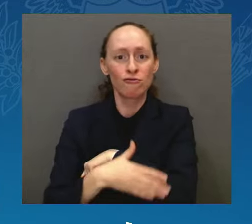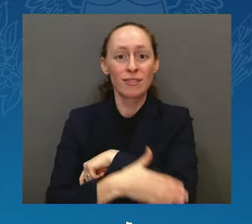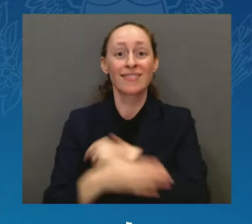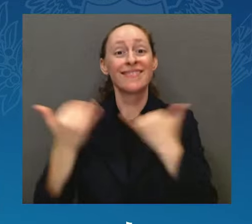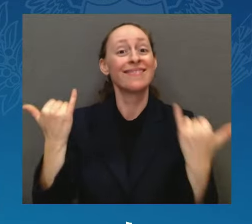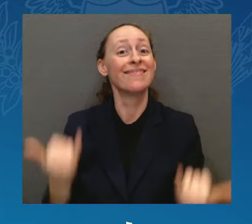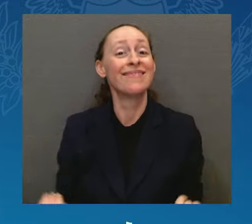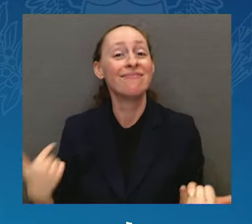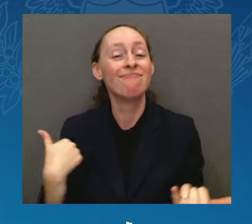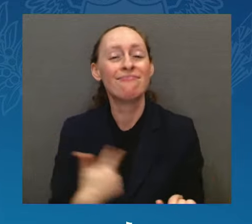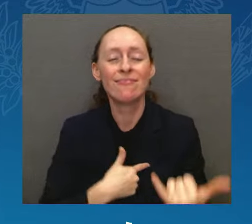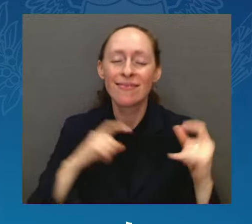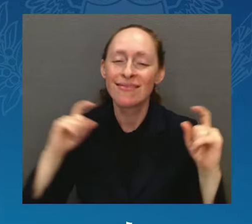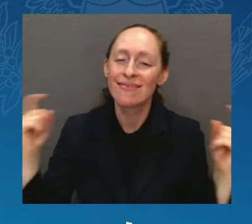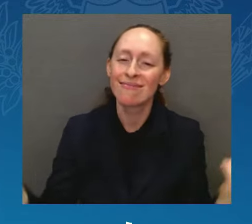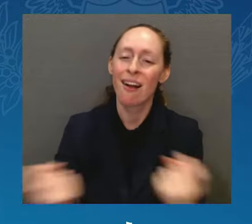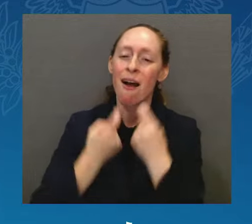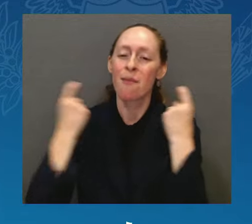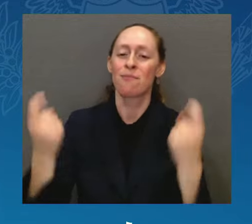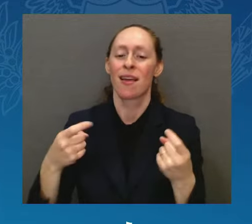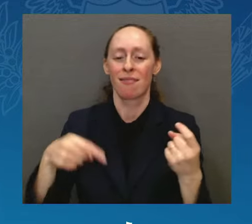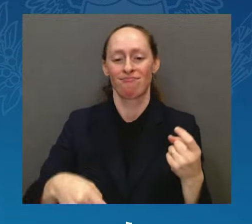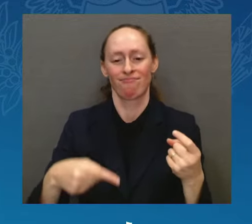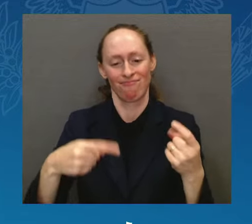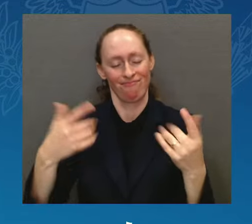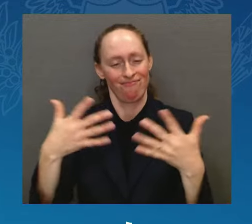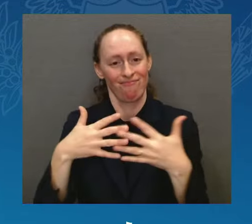and our collective commitment to inclusion